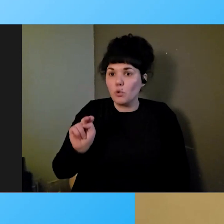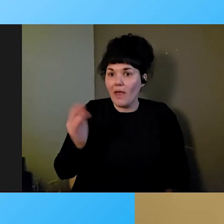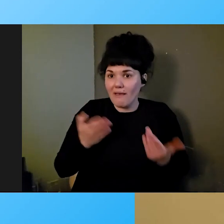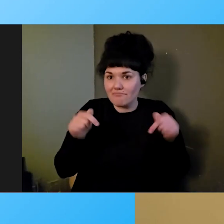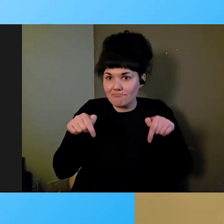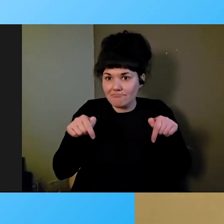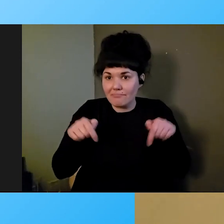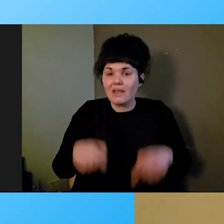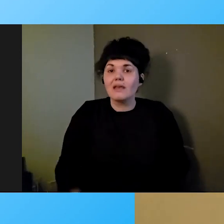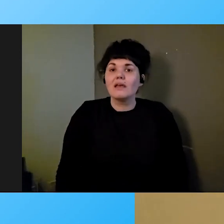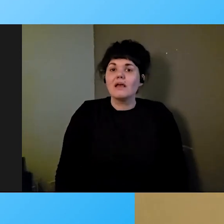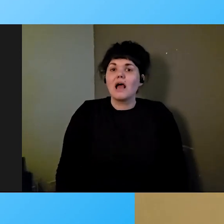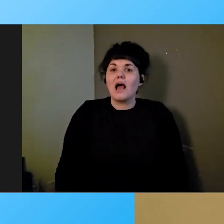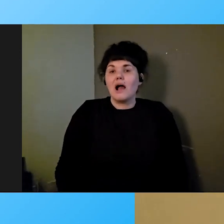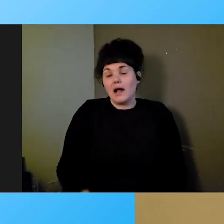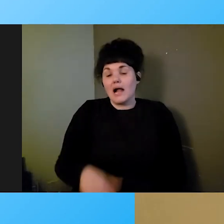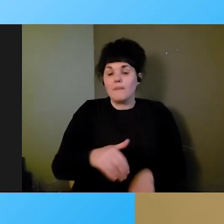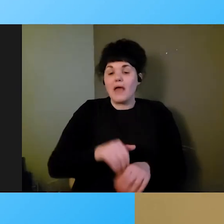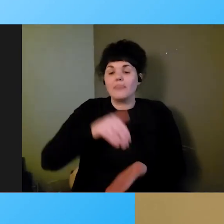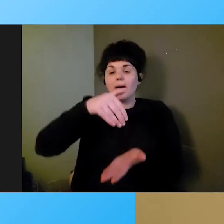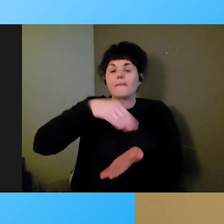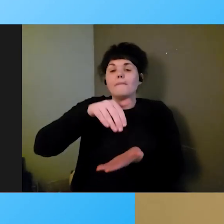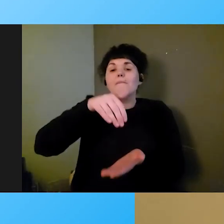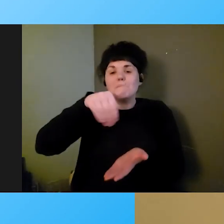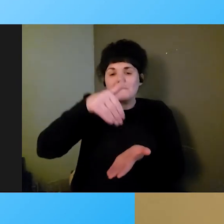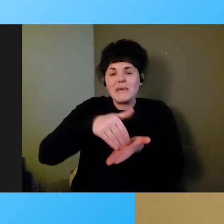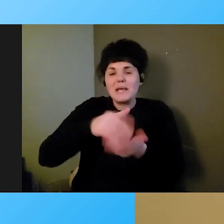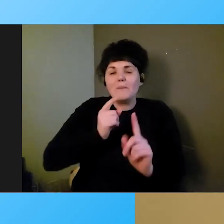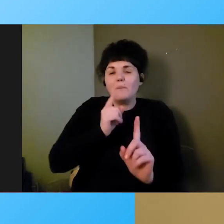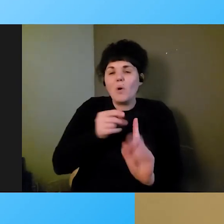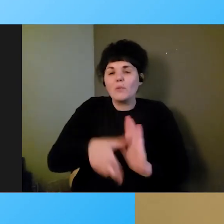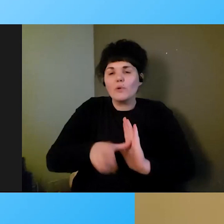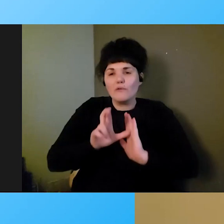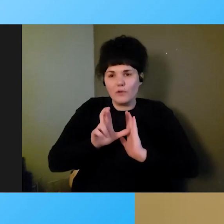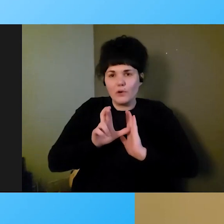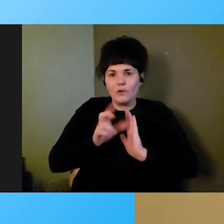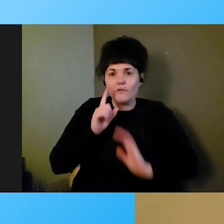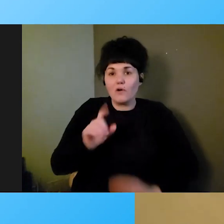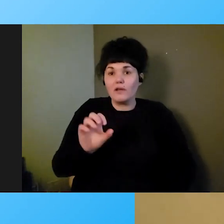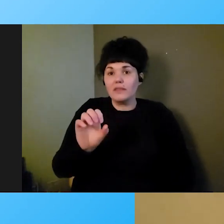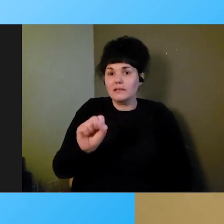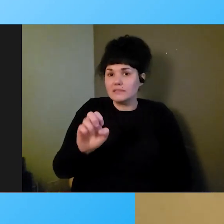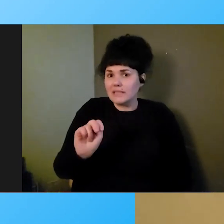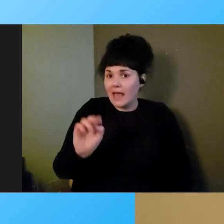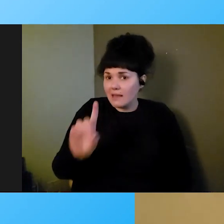mid point review of the send I framework for disaster